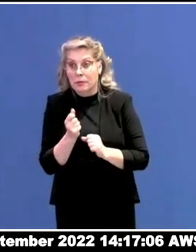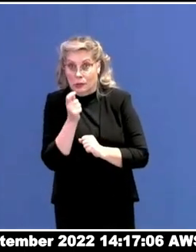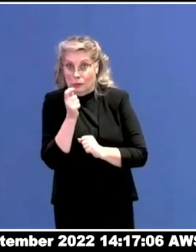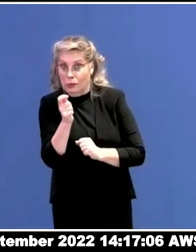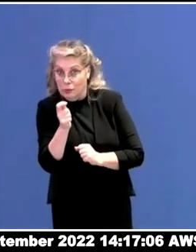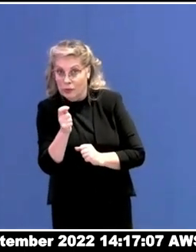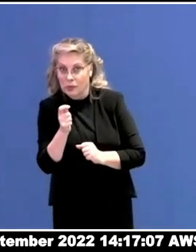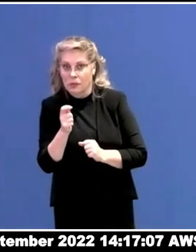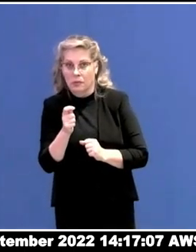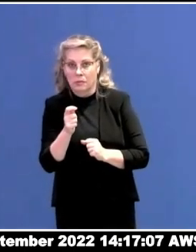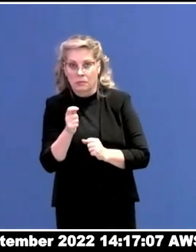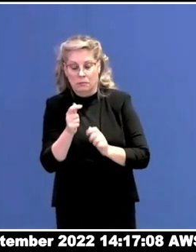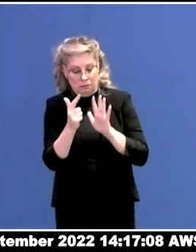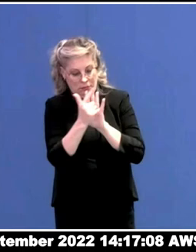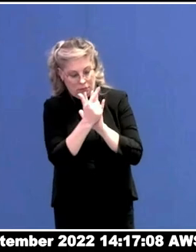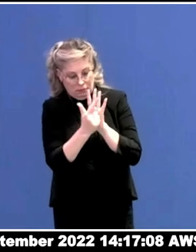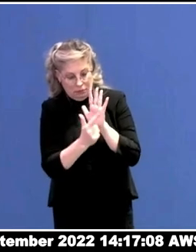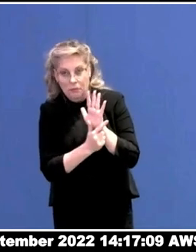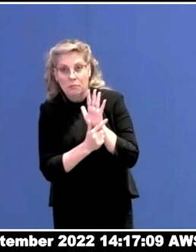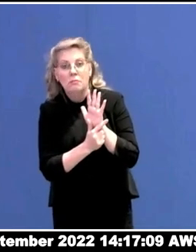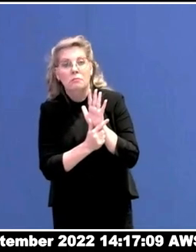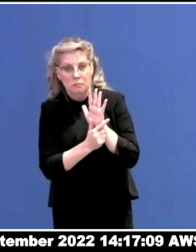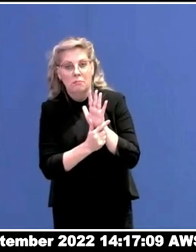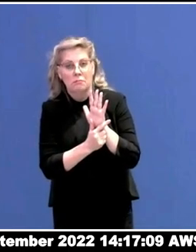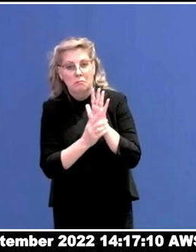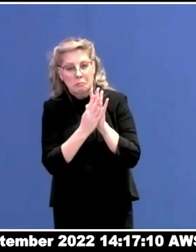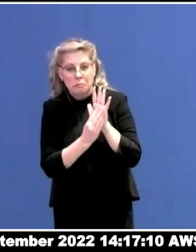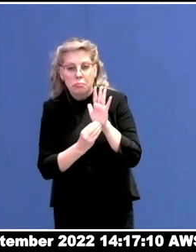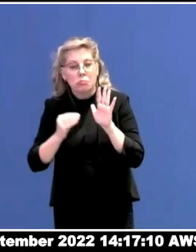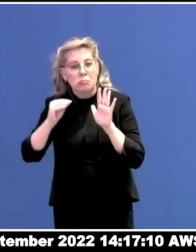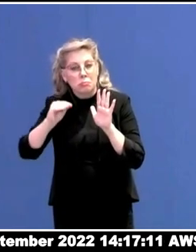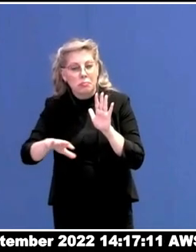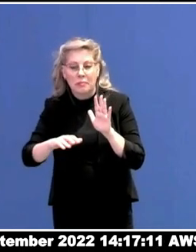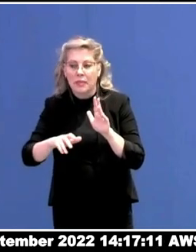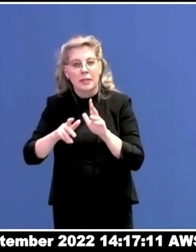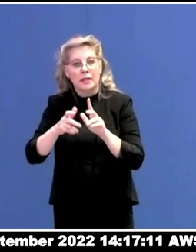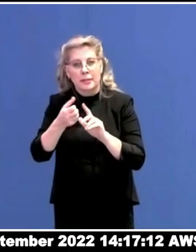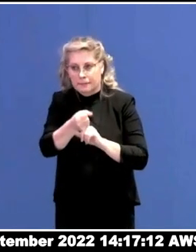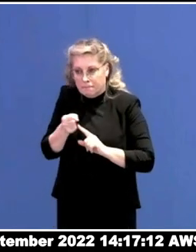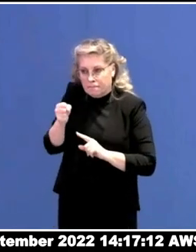to end any forms of solitary confinement and any of those other mechanisms that I talked